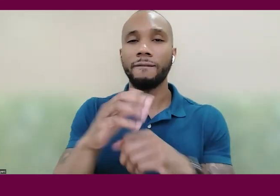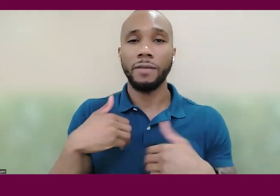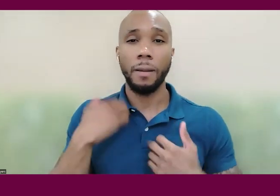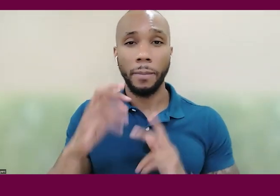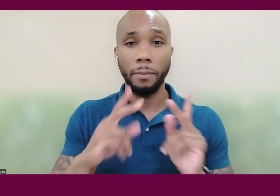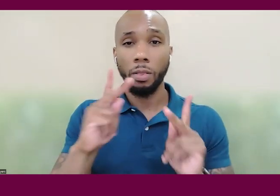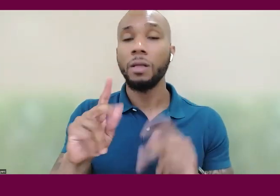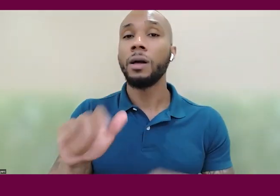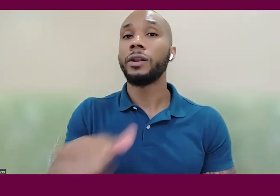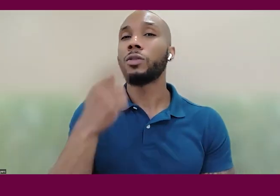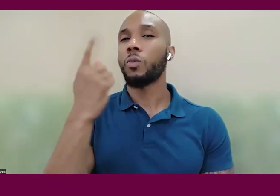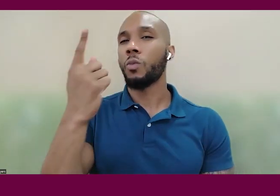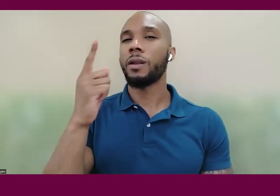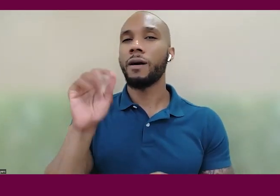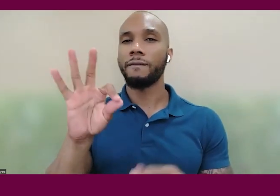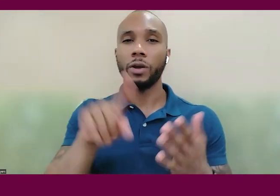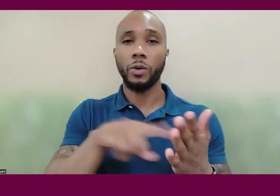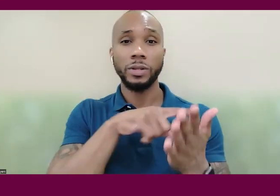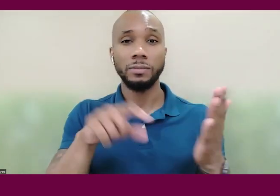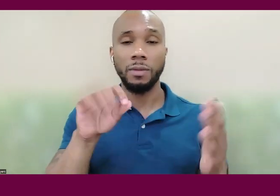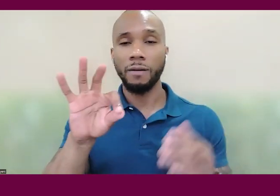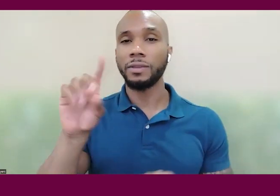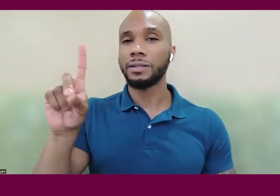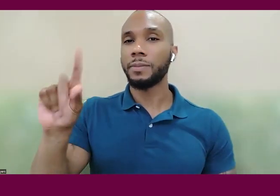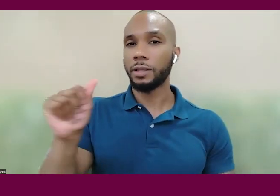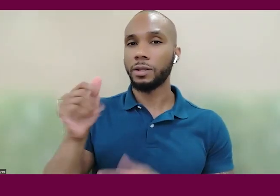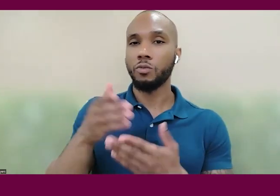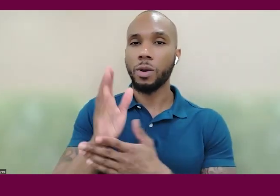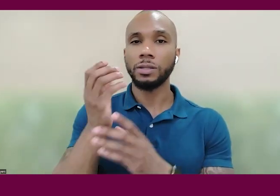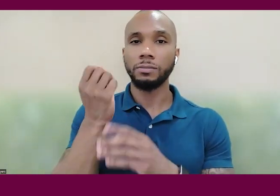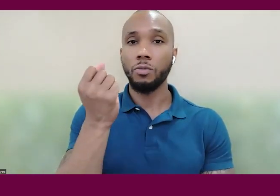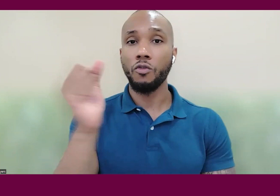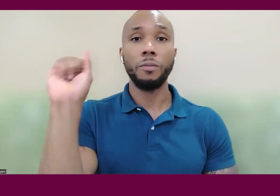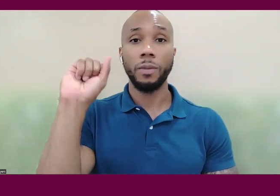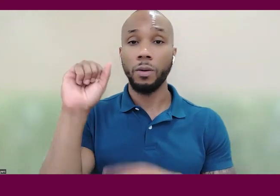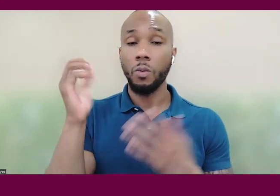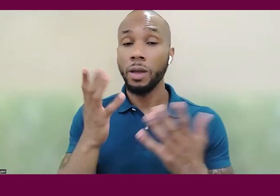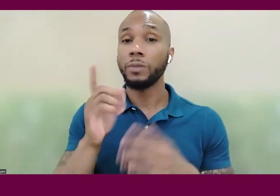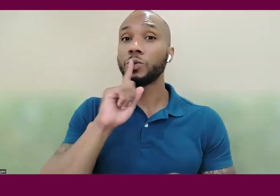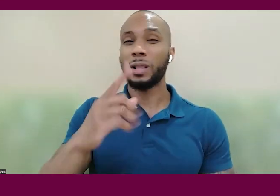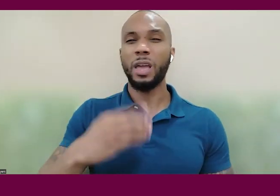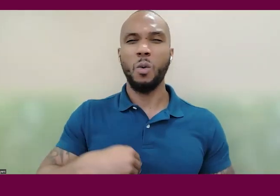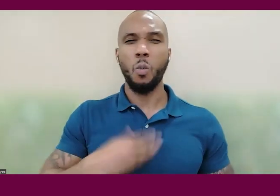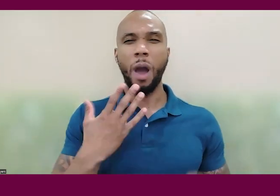Another one of the criticisms of the Disability Rights movement is, it was really white and